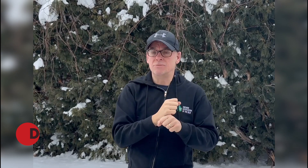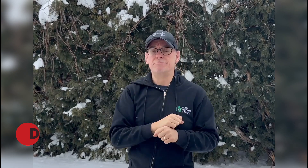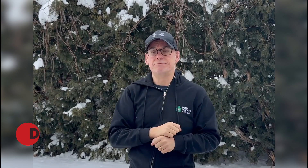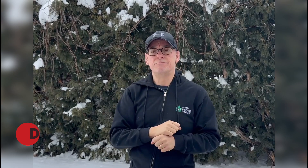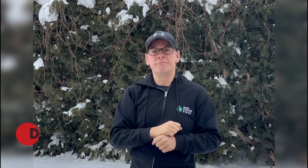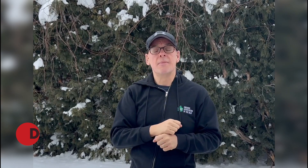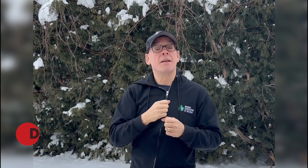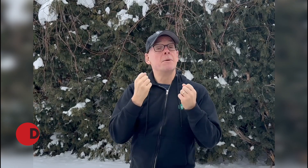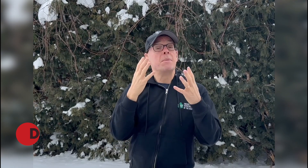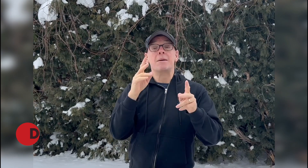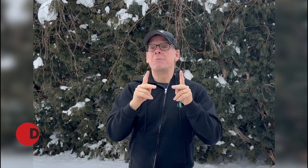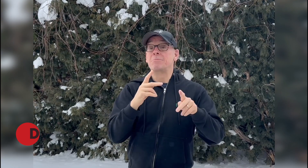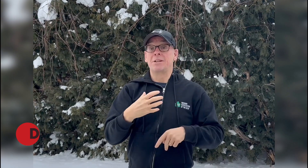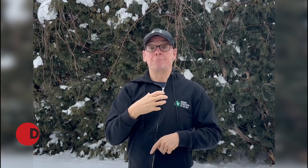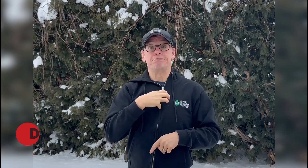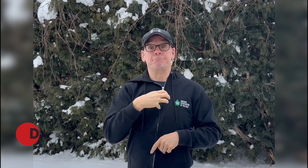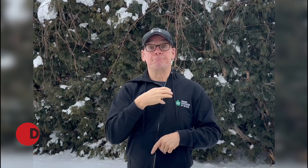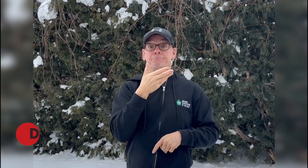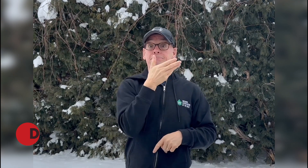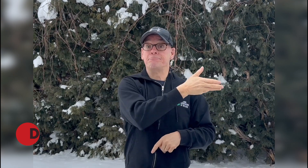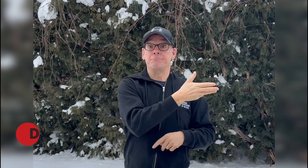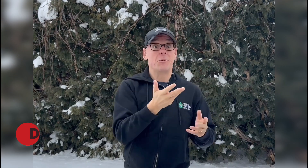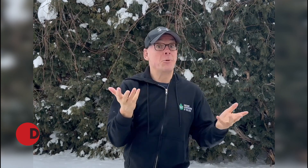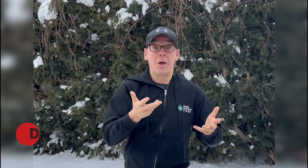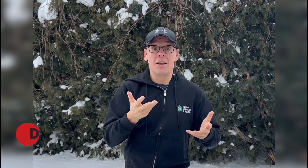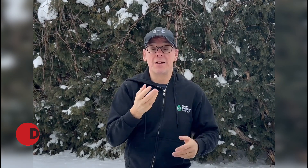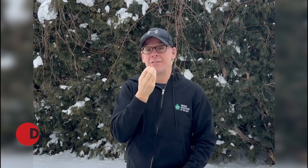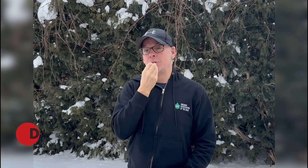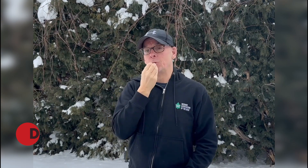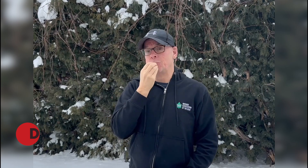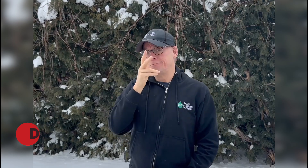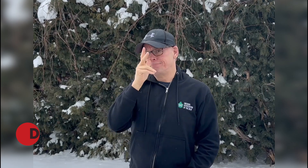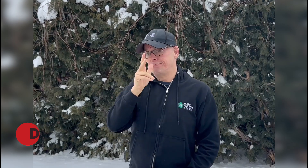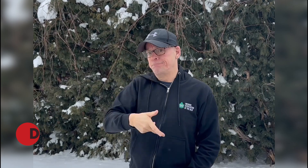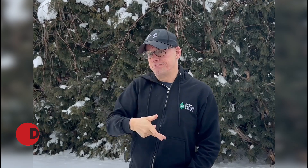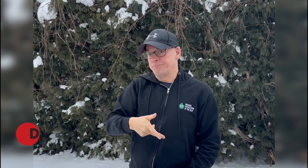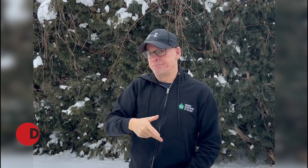did not like it because the food was lousy.